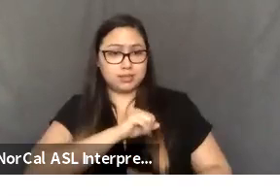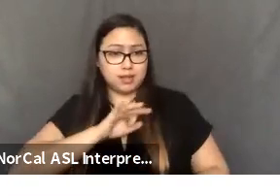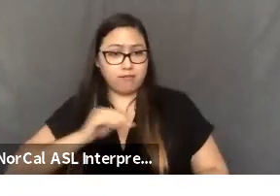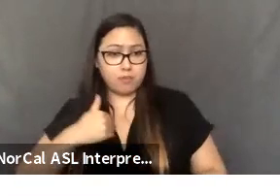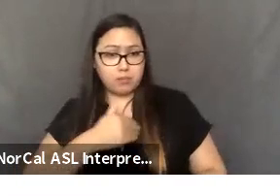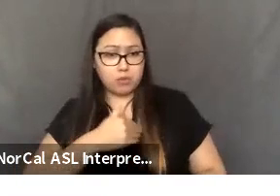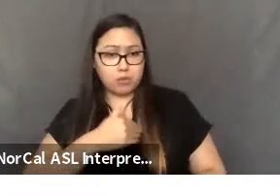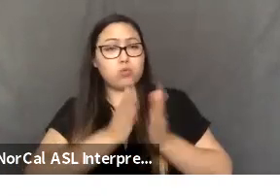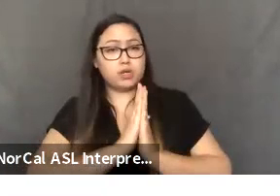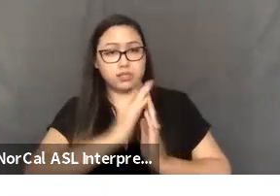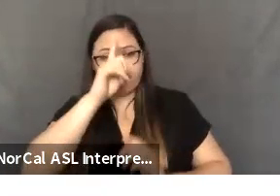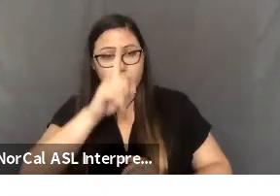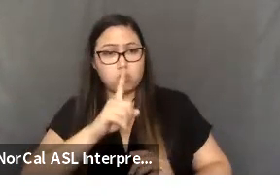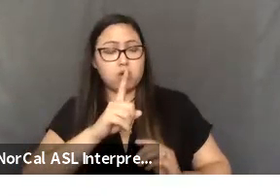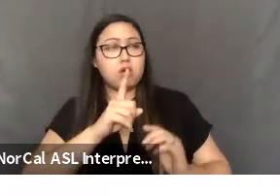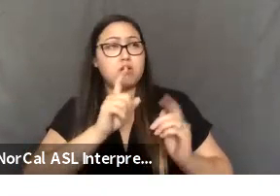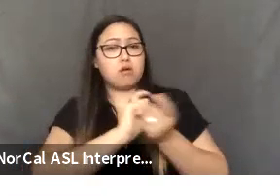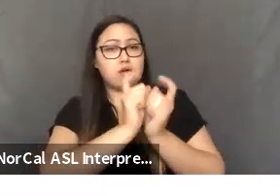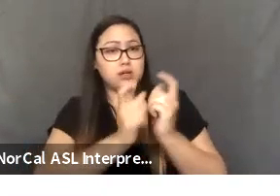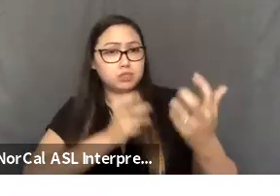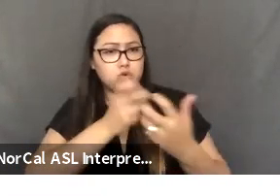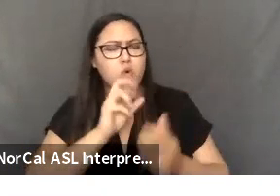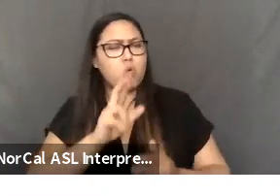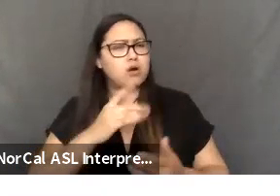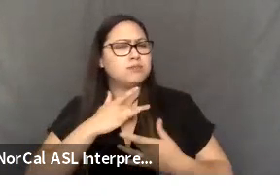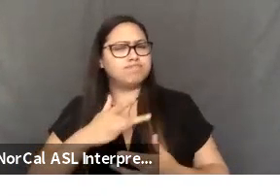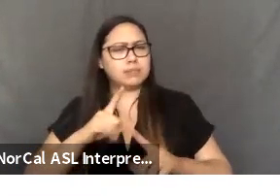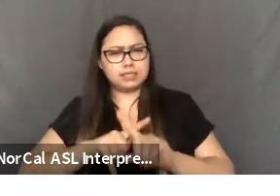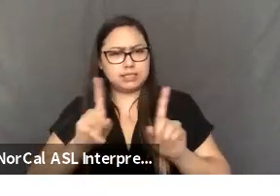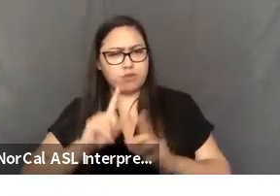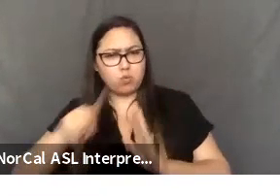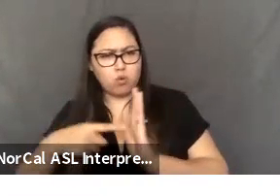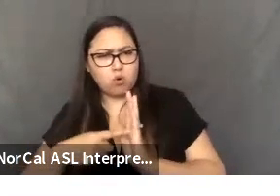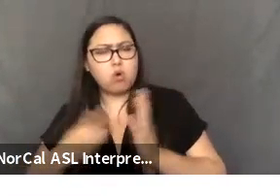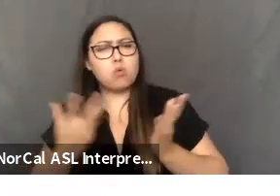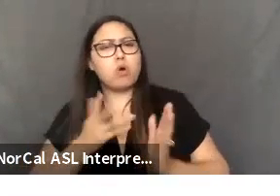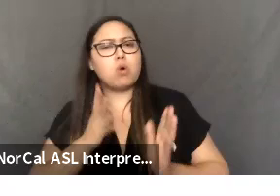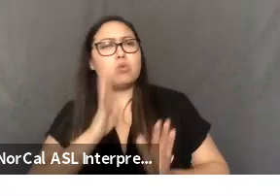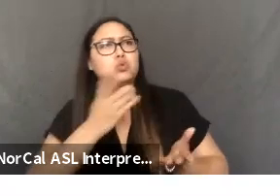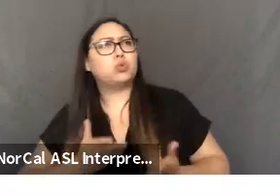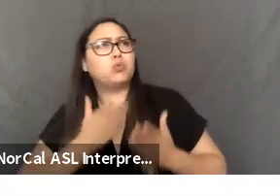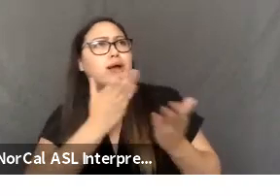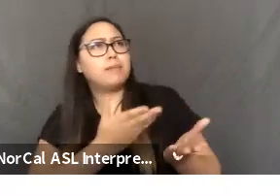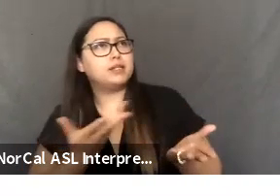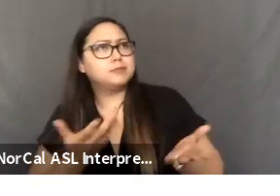accommodations? Or did that tend to be a different role, and what would you recommend?